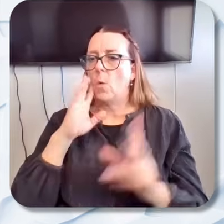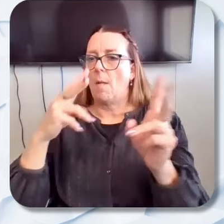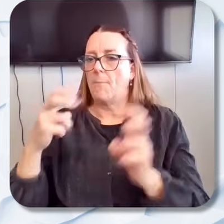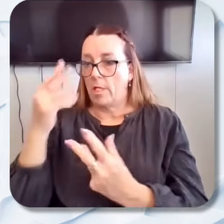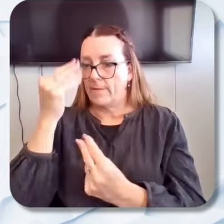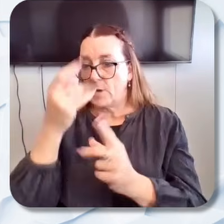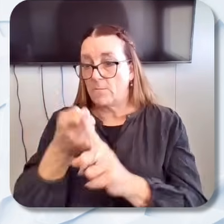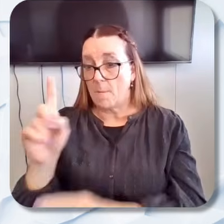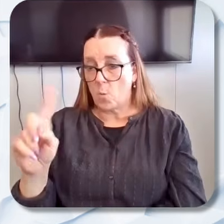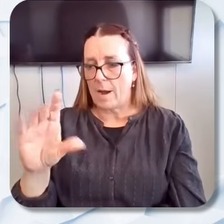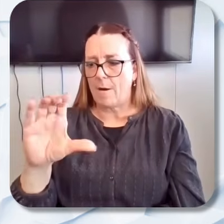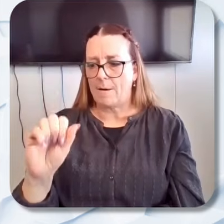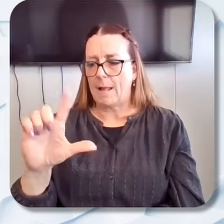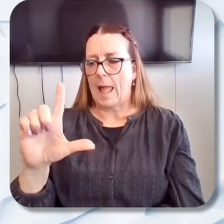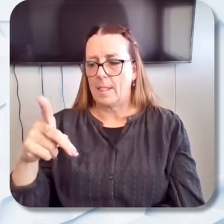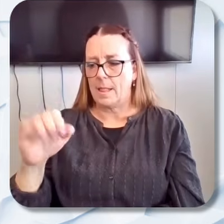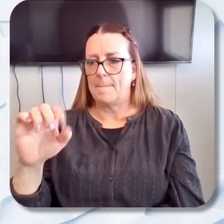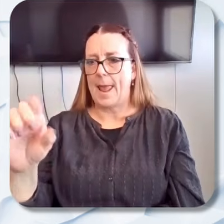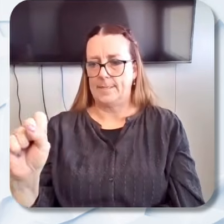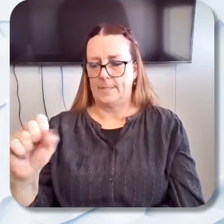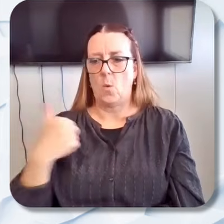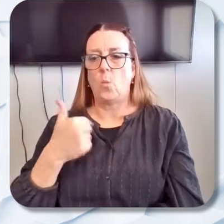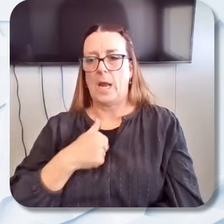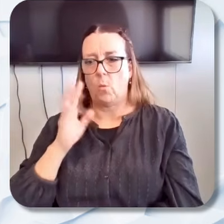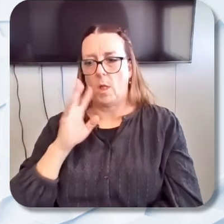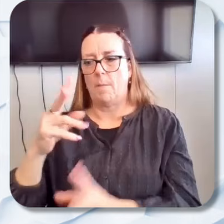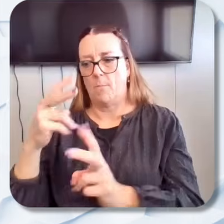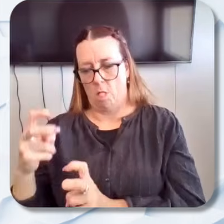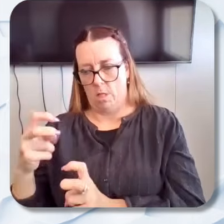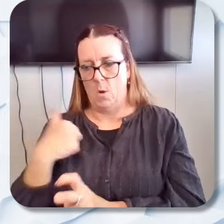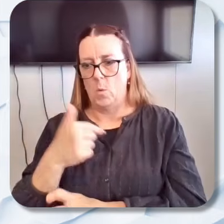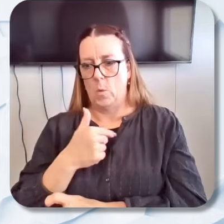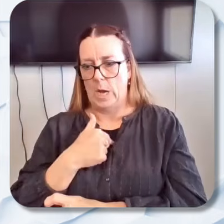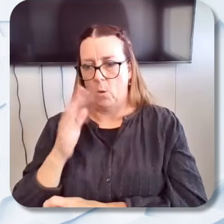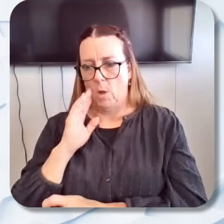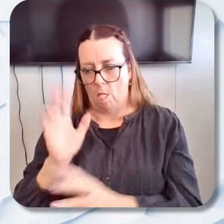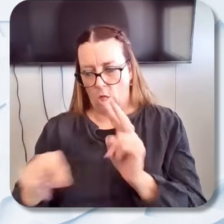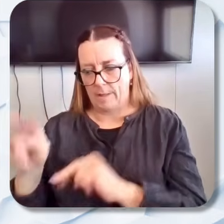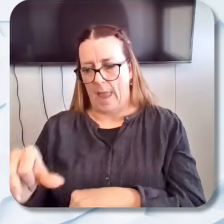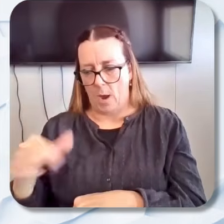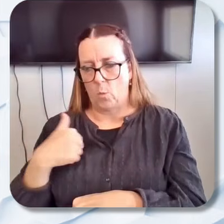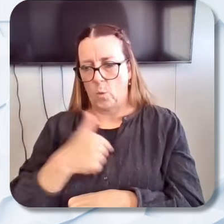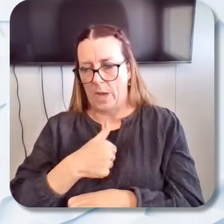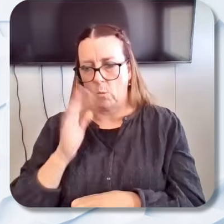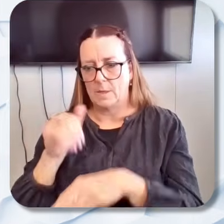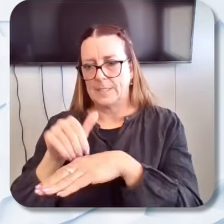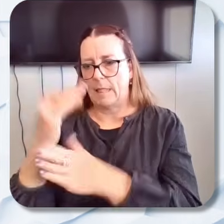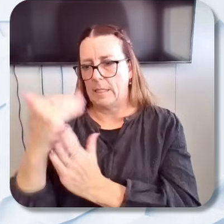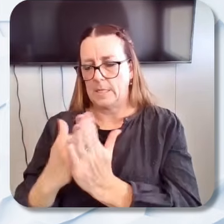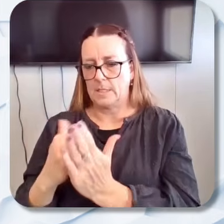So the enrollment data from CALPADs, that's what we will be looking at when we pull that data. So please do not worry. We're going to try our best.